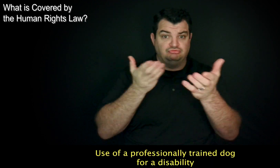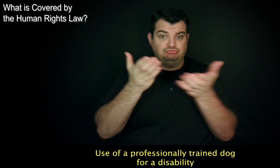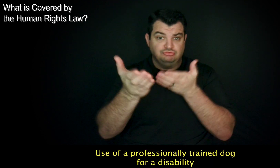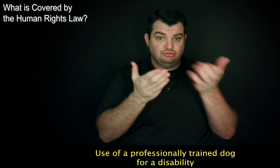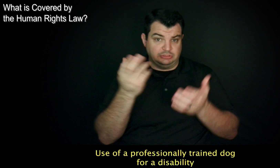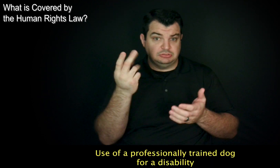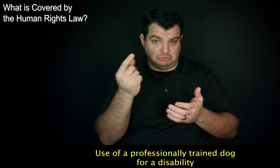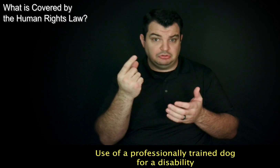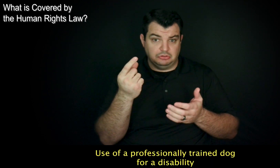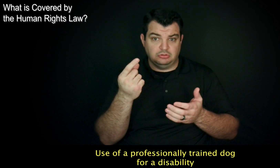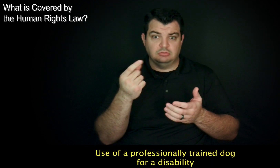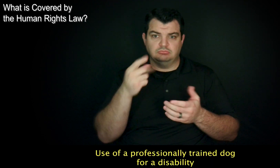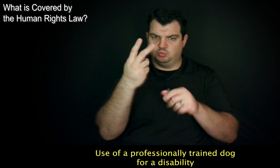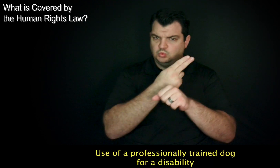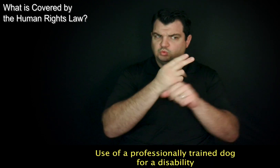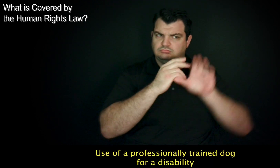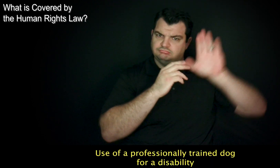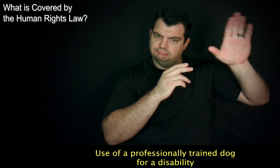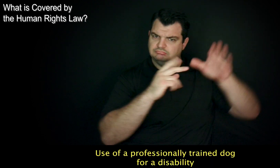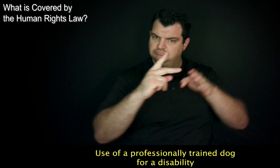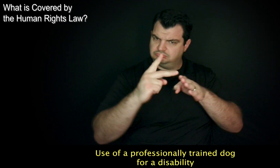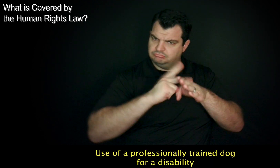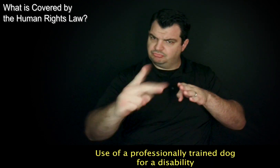Use of a professionally trained dog for a disability